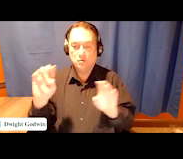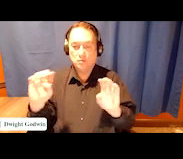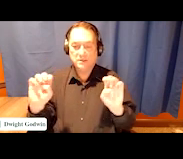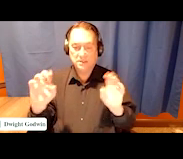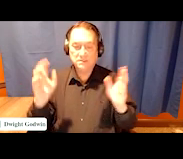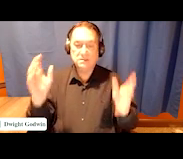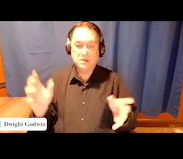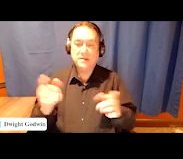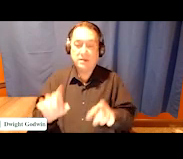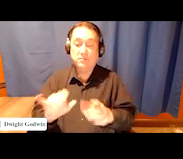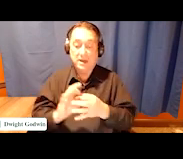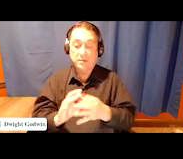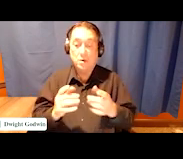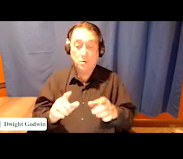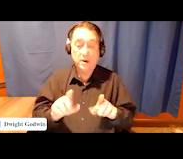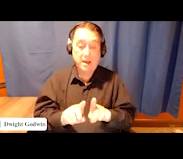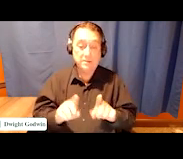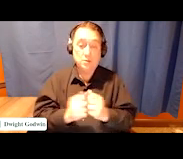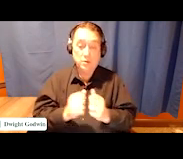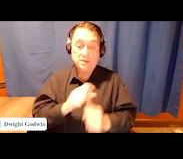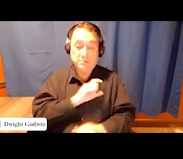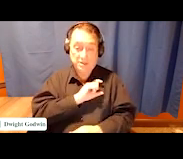with the Hartford Police Department and mobile crisis team